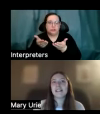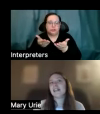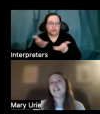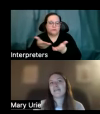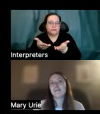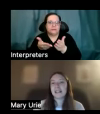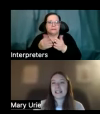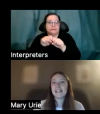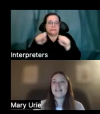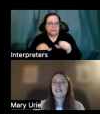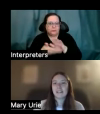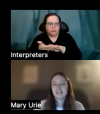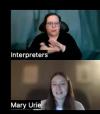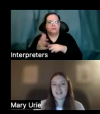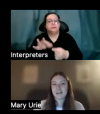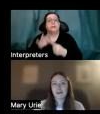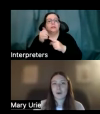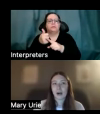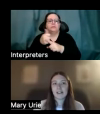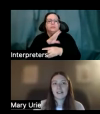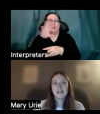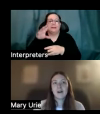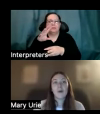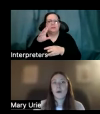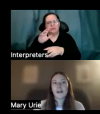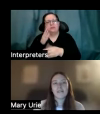unless they've been in the legislature for a while. Or if